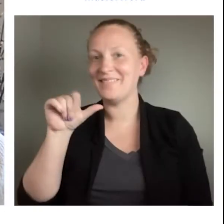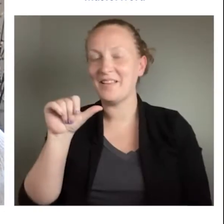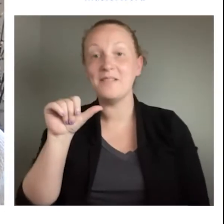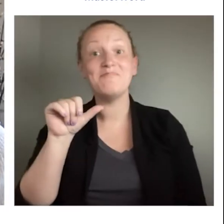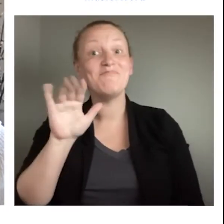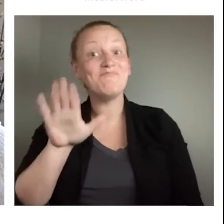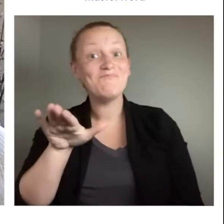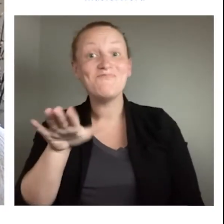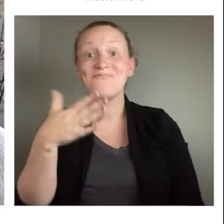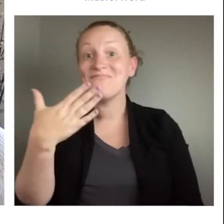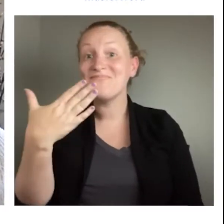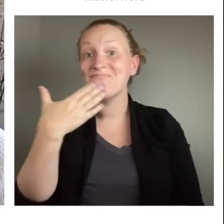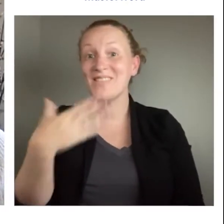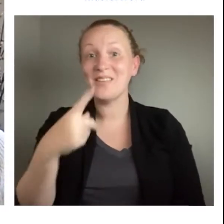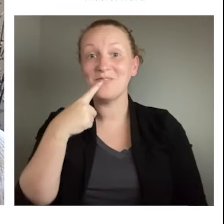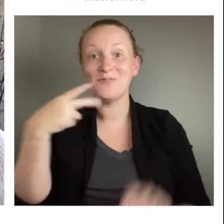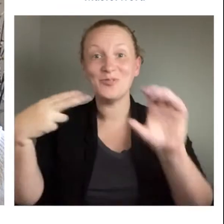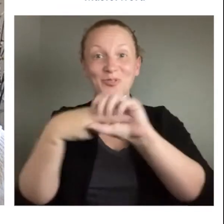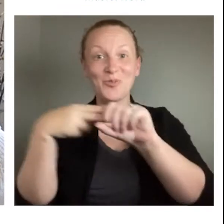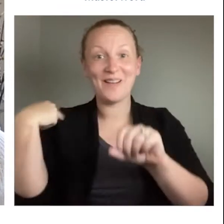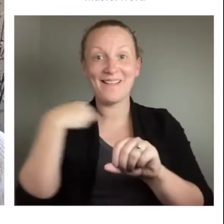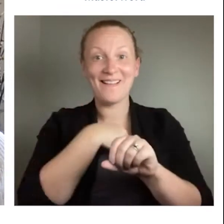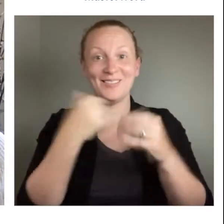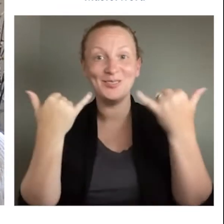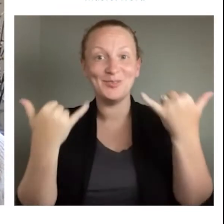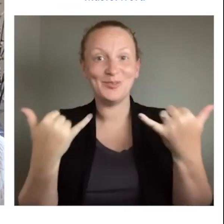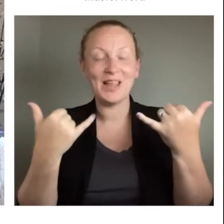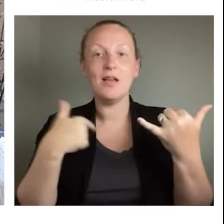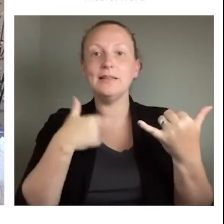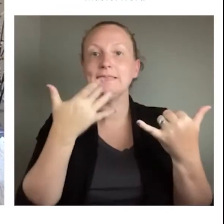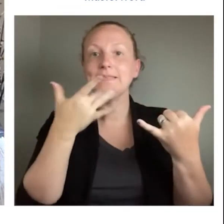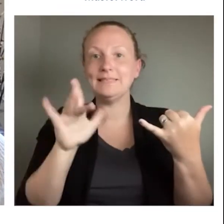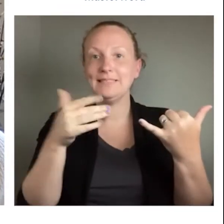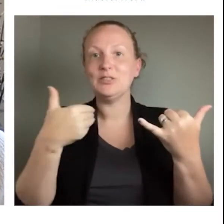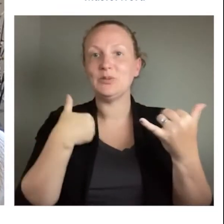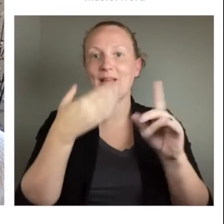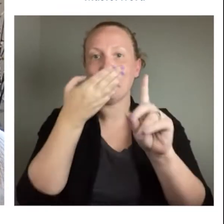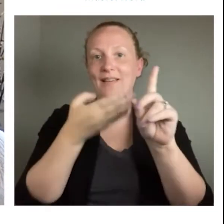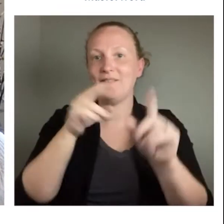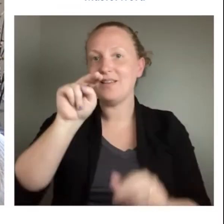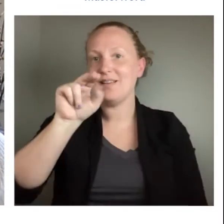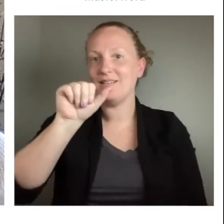Thank you for joining us today. We're very fortunate to have a Natalia Abarca